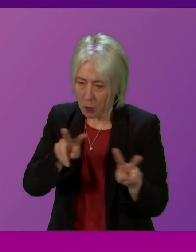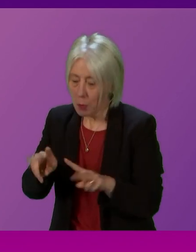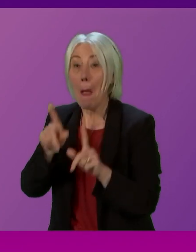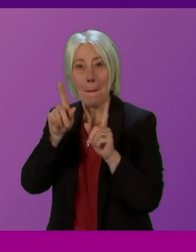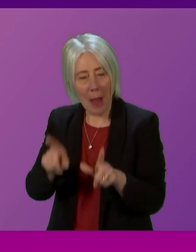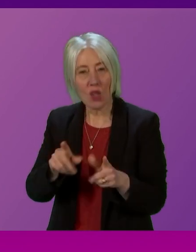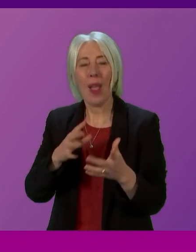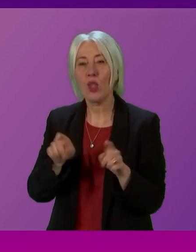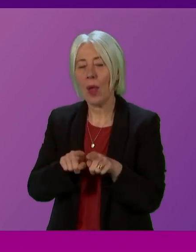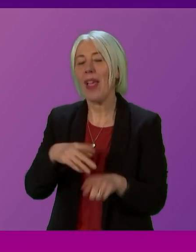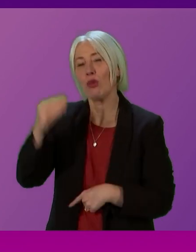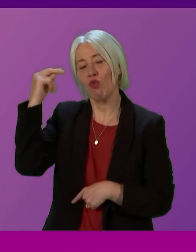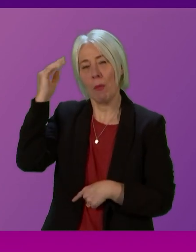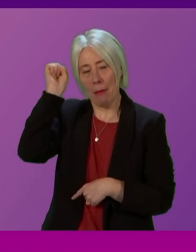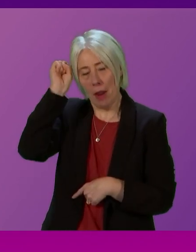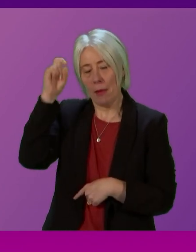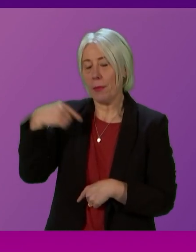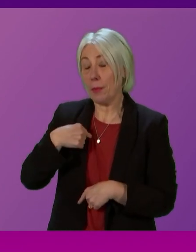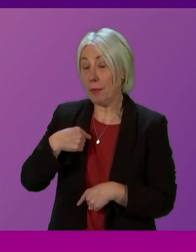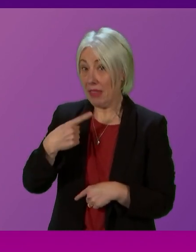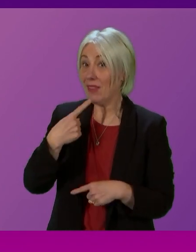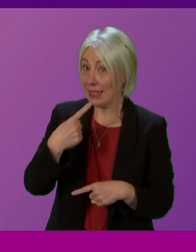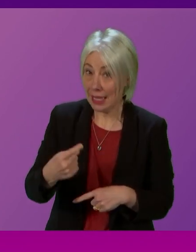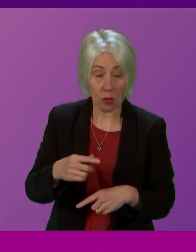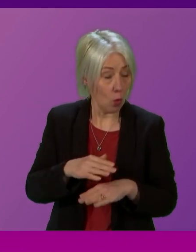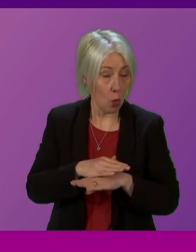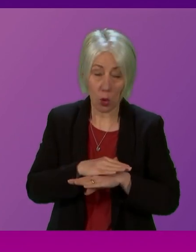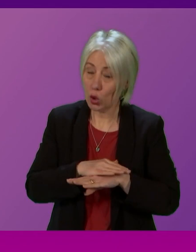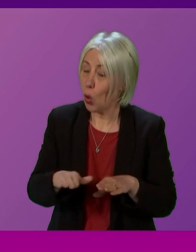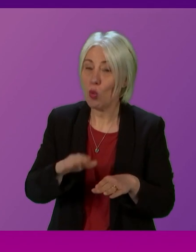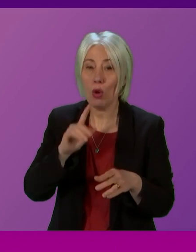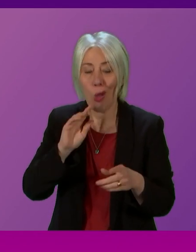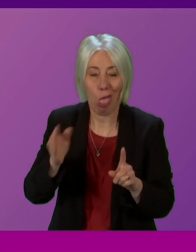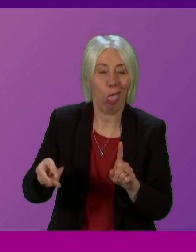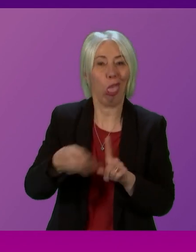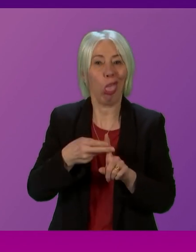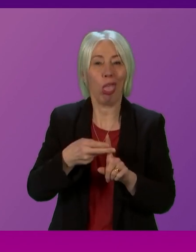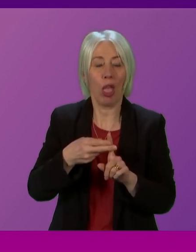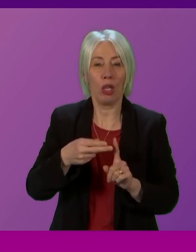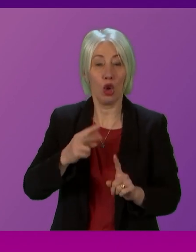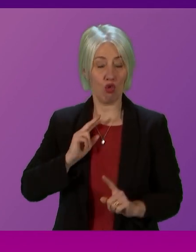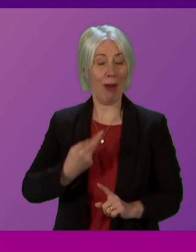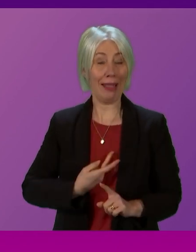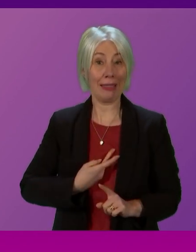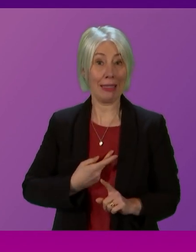should bear in mind two things. First, as I have said, we should not further stigmatise trans people generally.